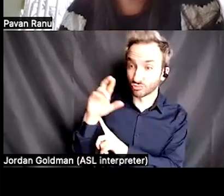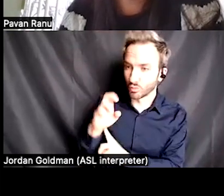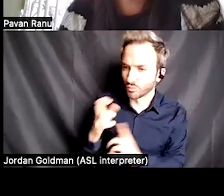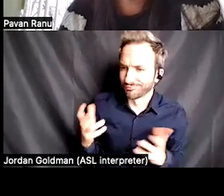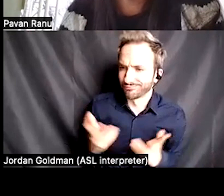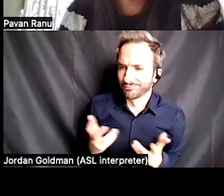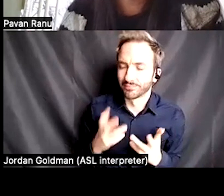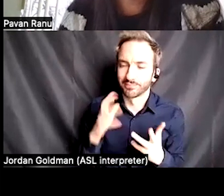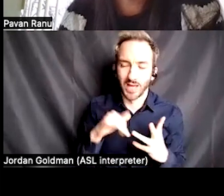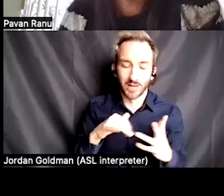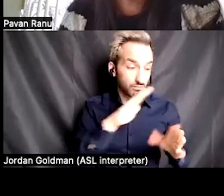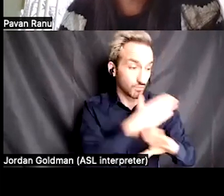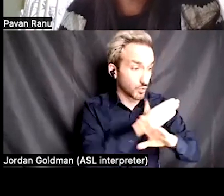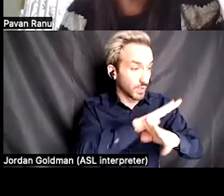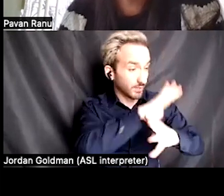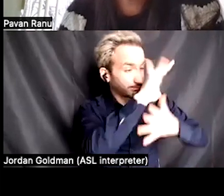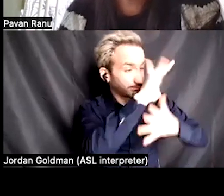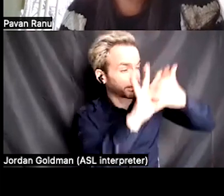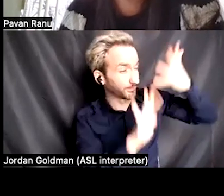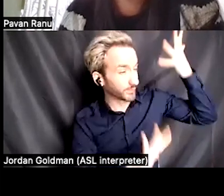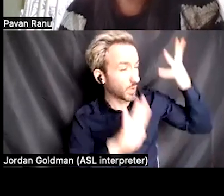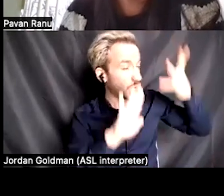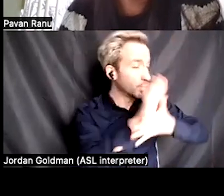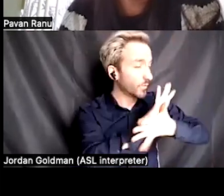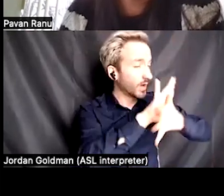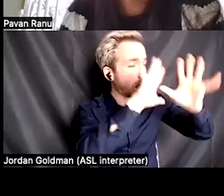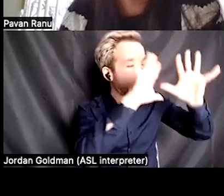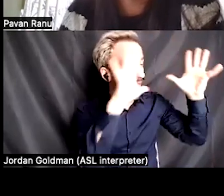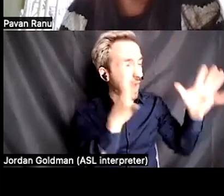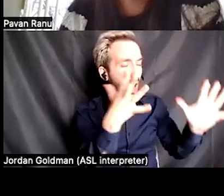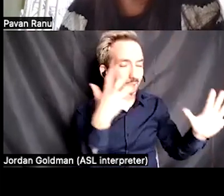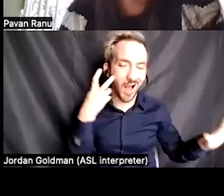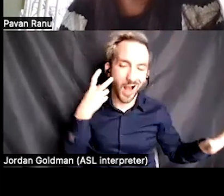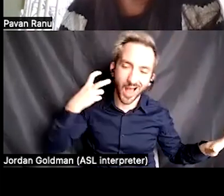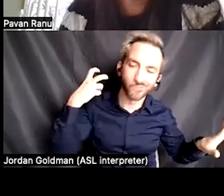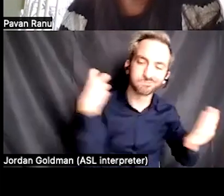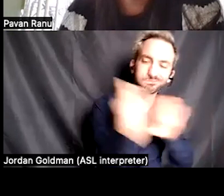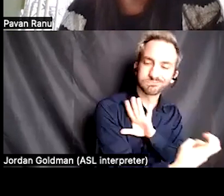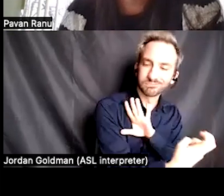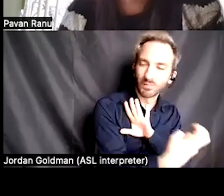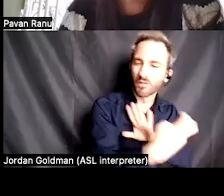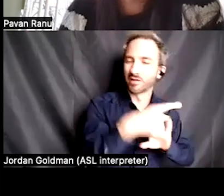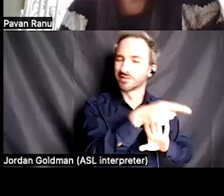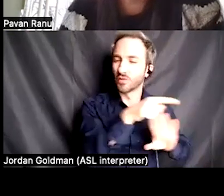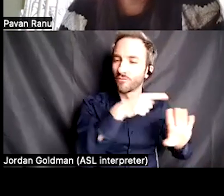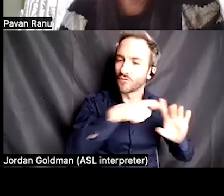in the music, in the movies, in the trends from a certain period of time. We're currently seeing